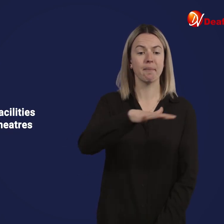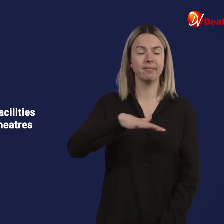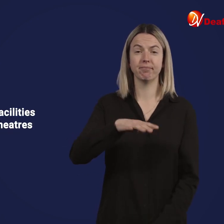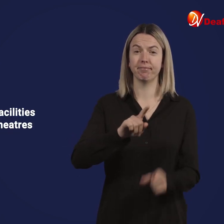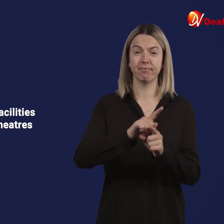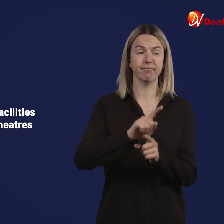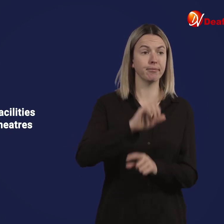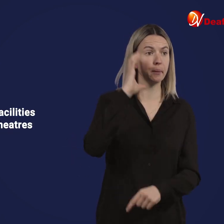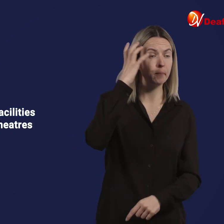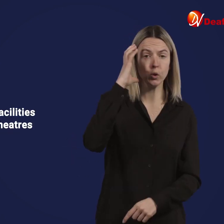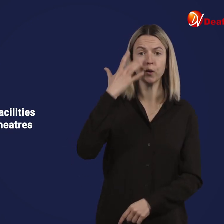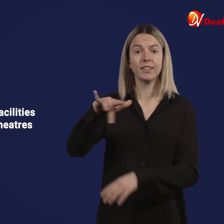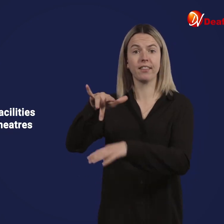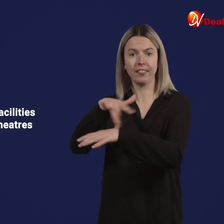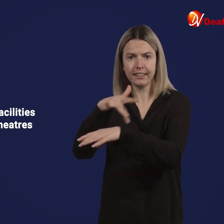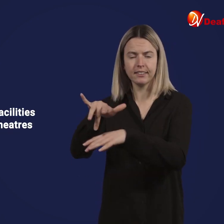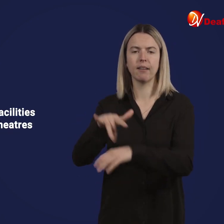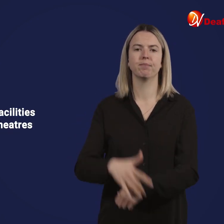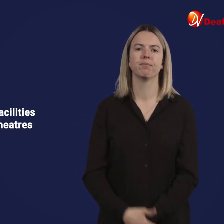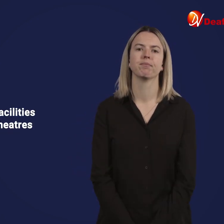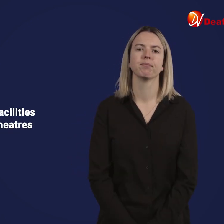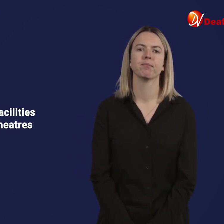In entertainment facilities like movies or theatres.